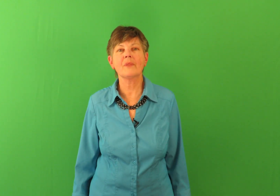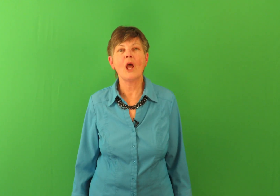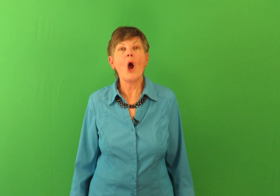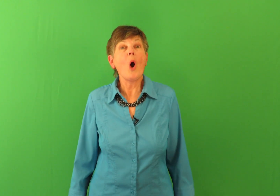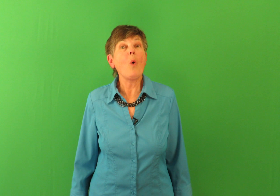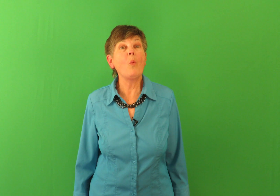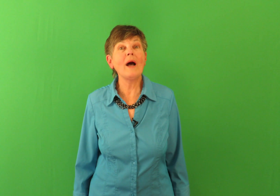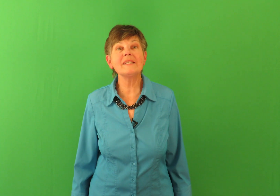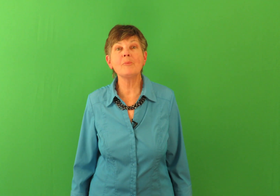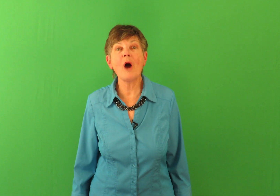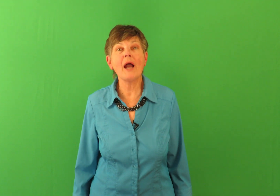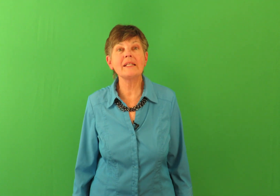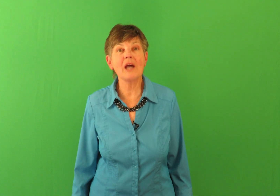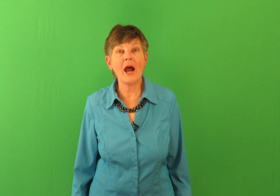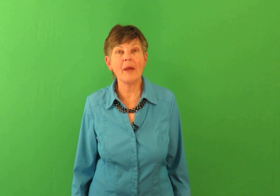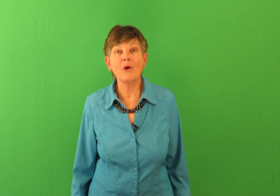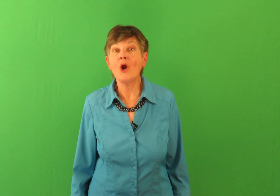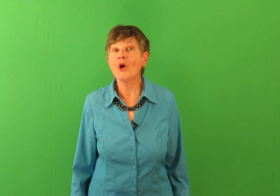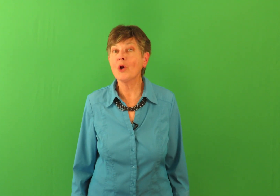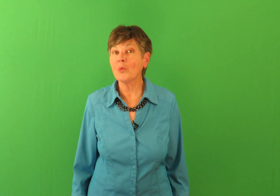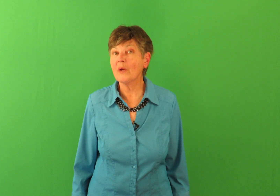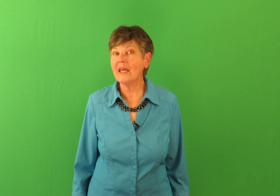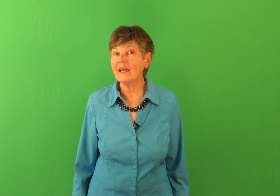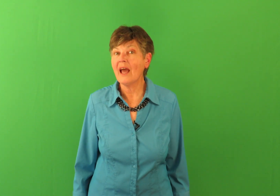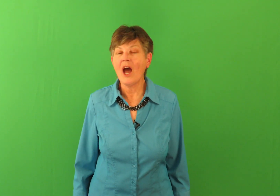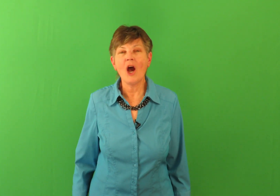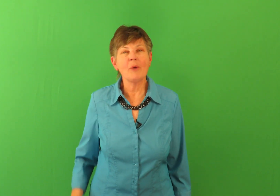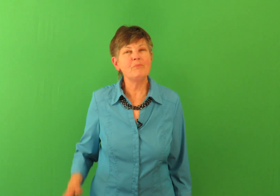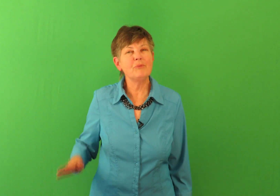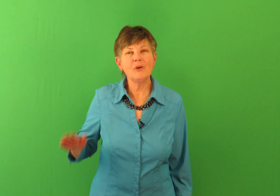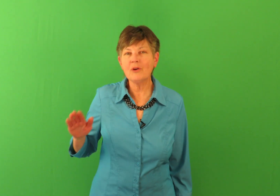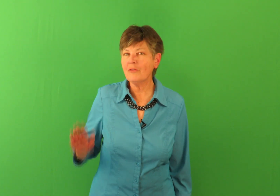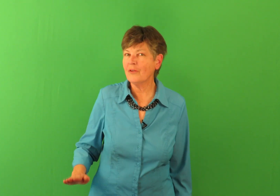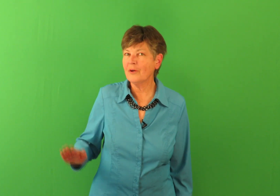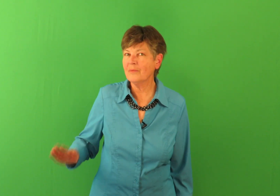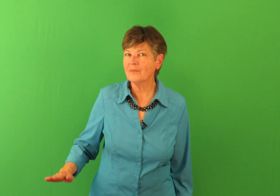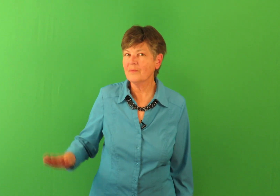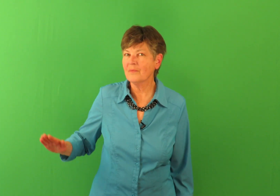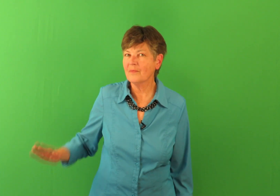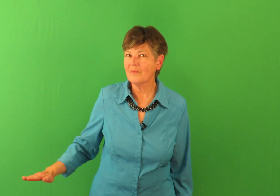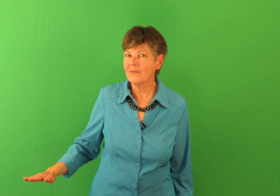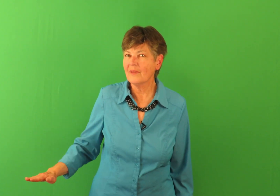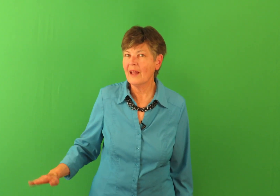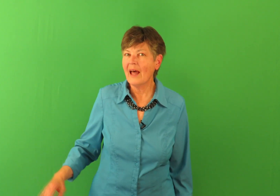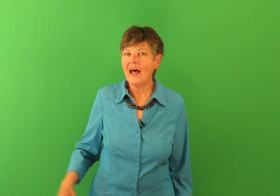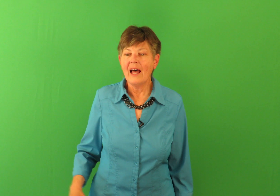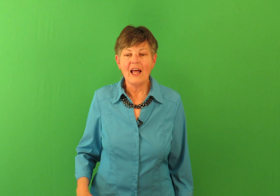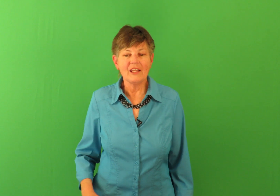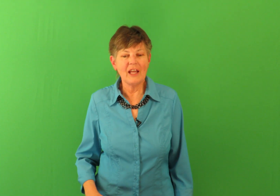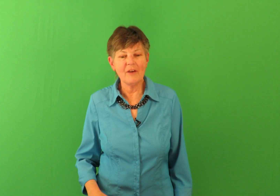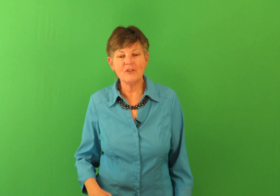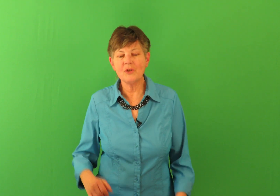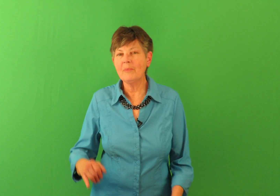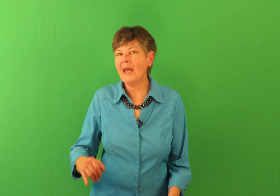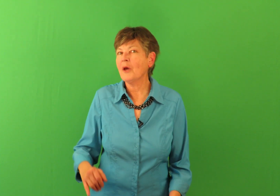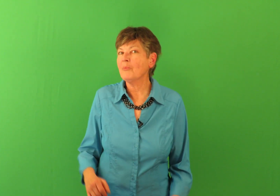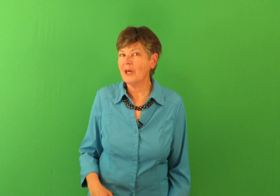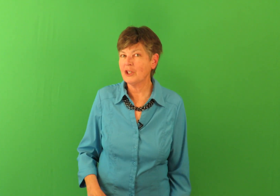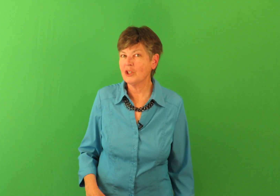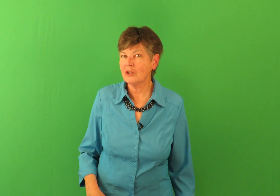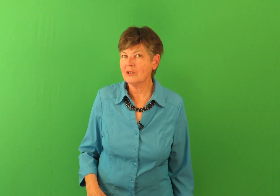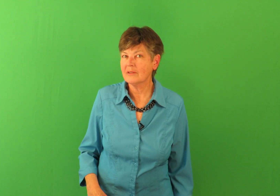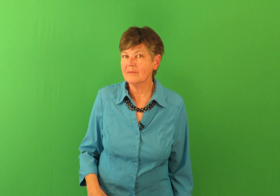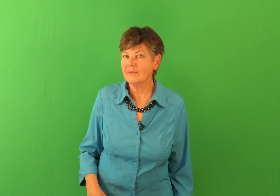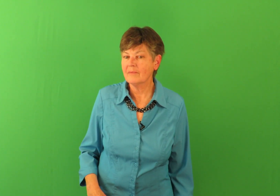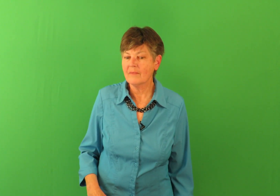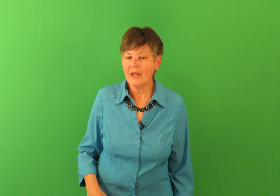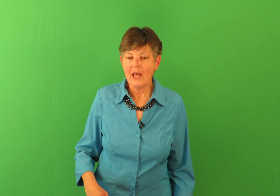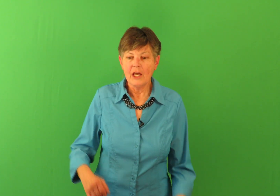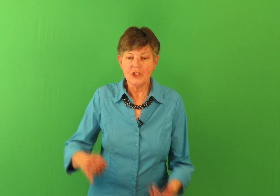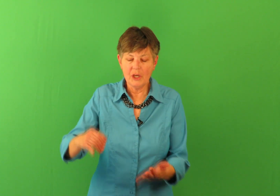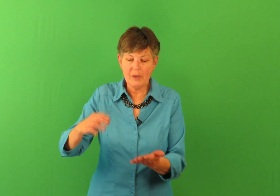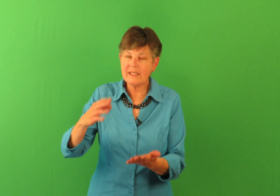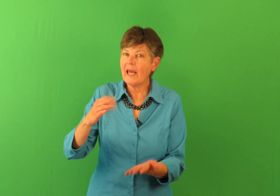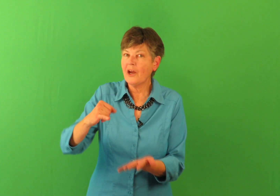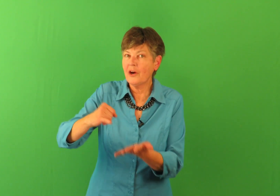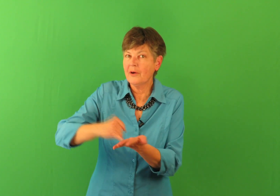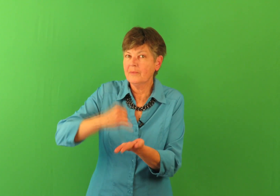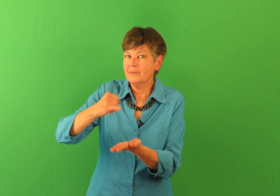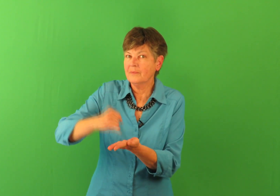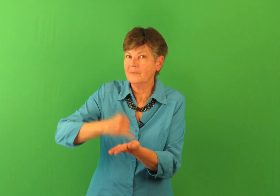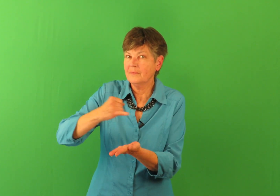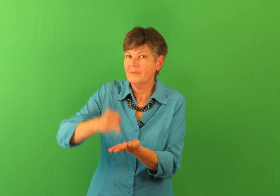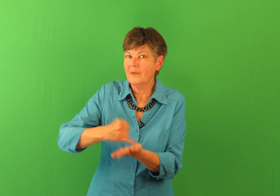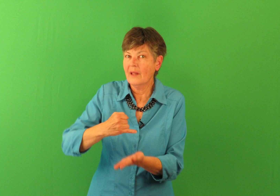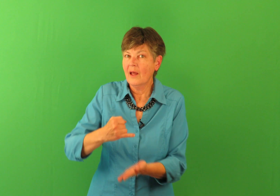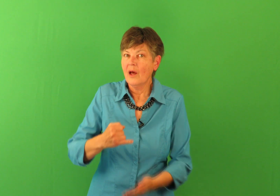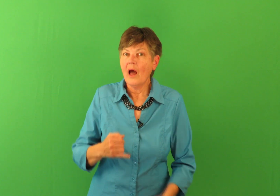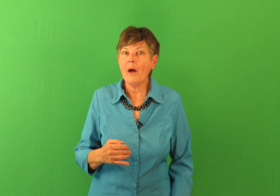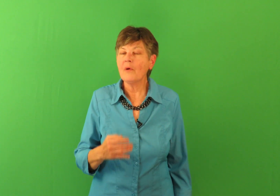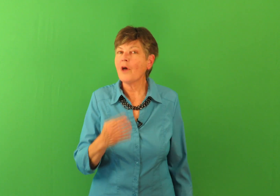once upon a time Karine a beautiful love to make pictures she would take her with